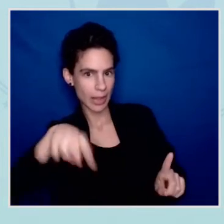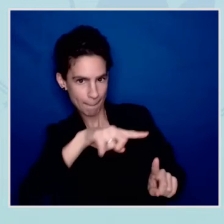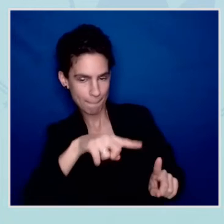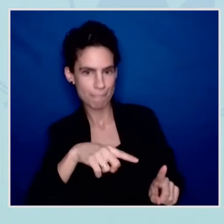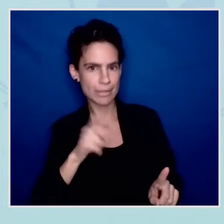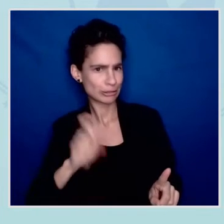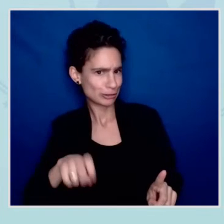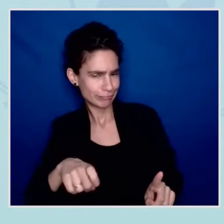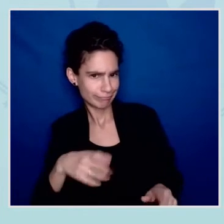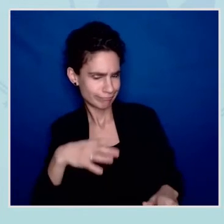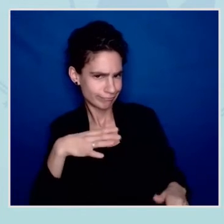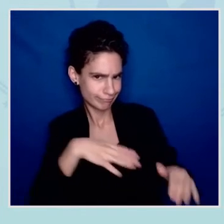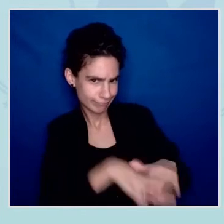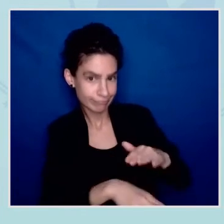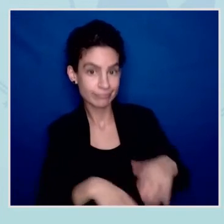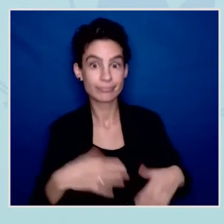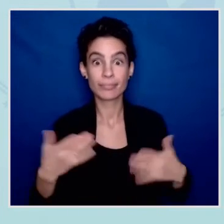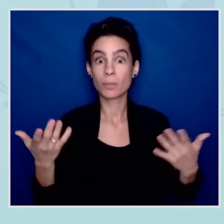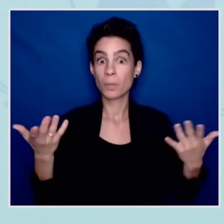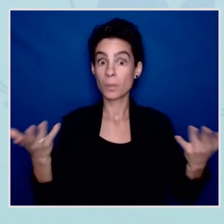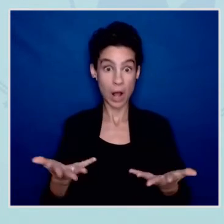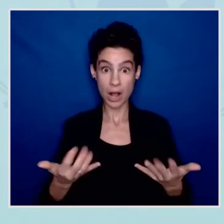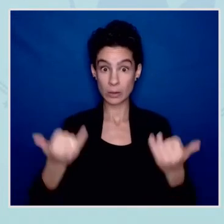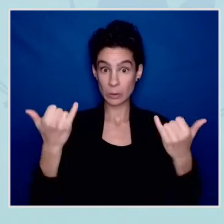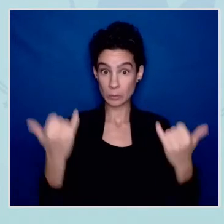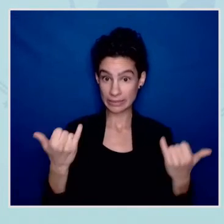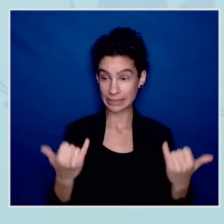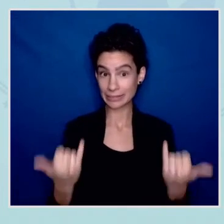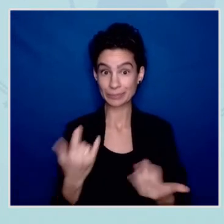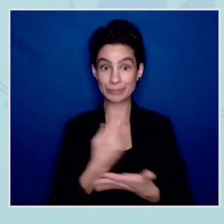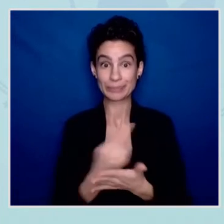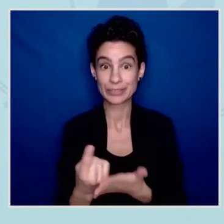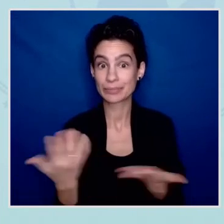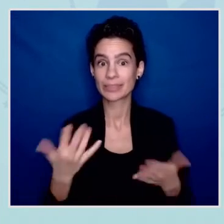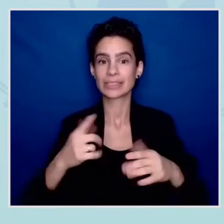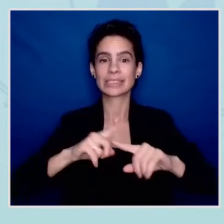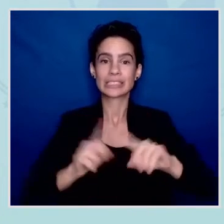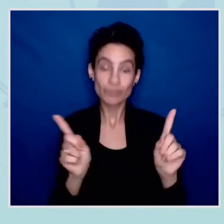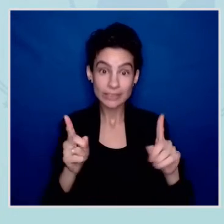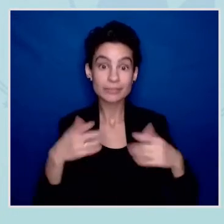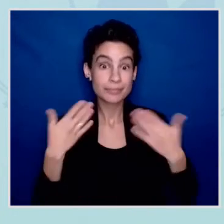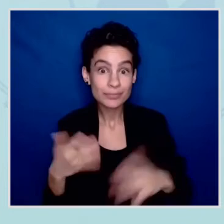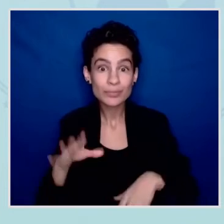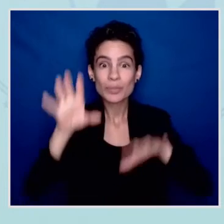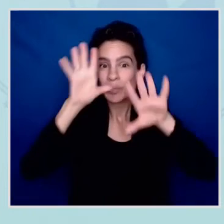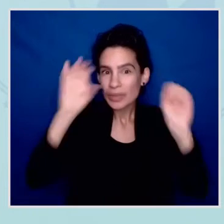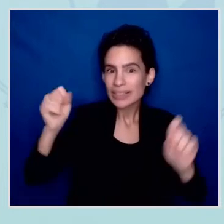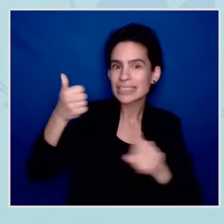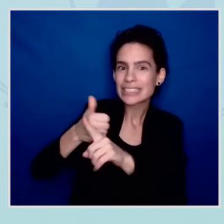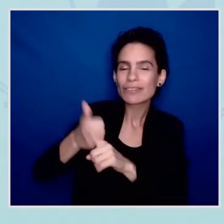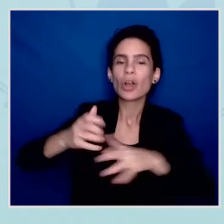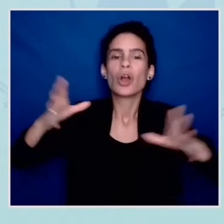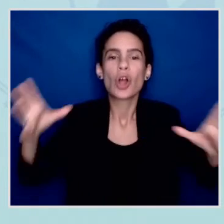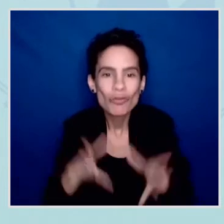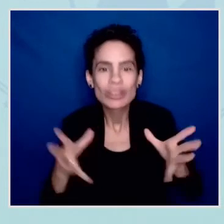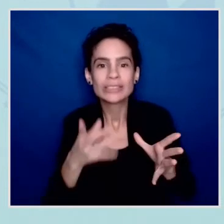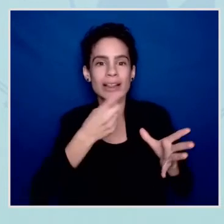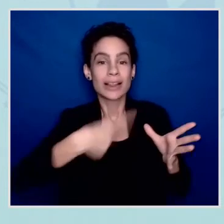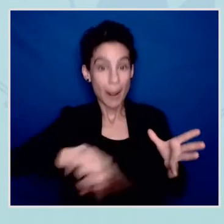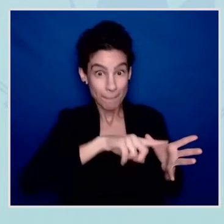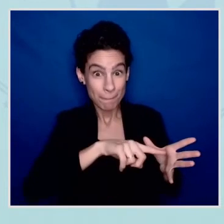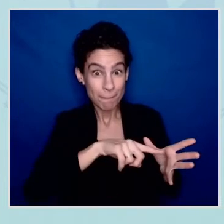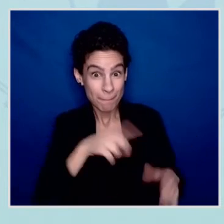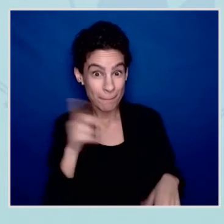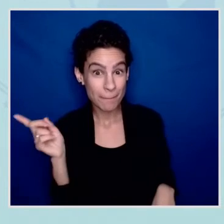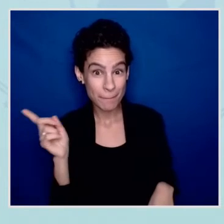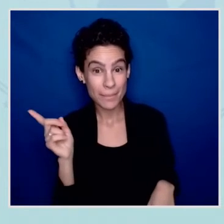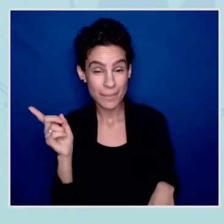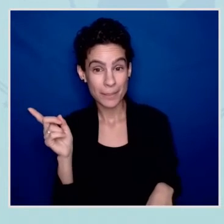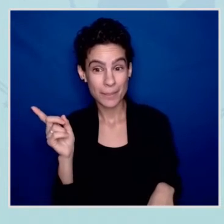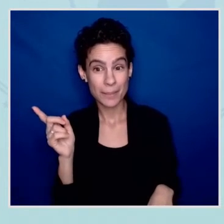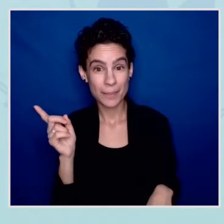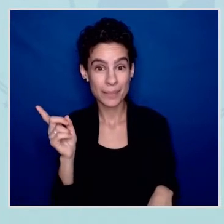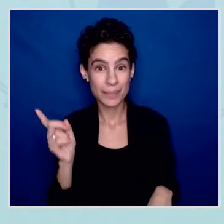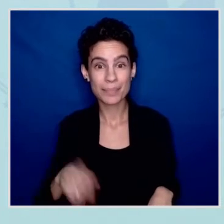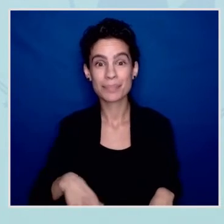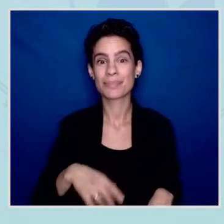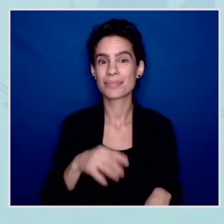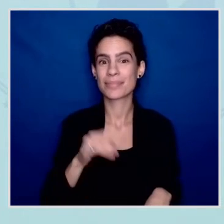AS TO WHAT THE CHARGES SHOULD